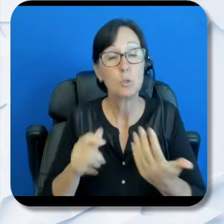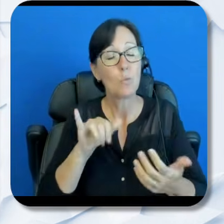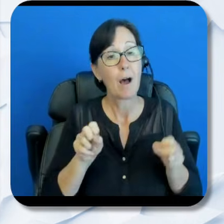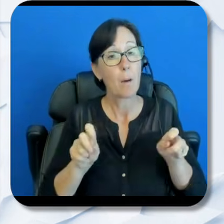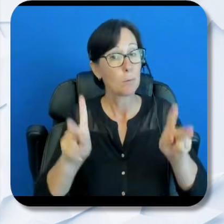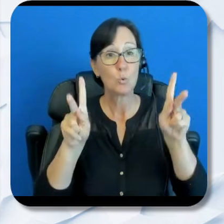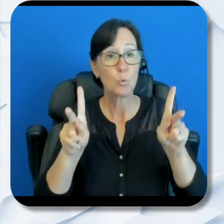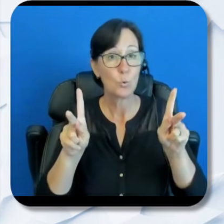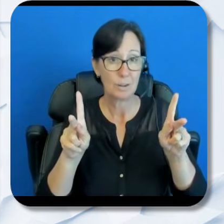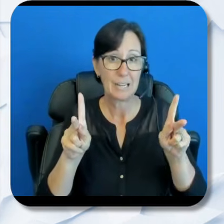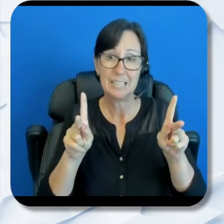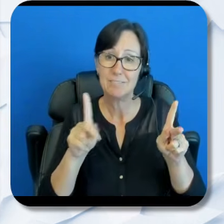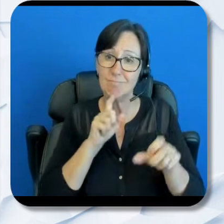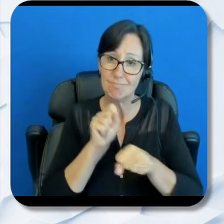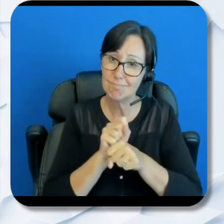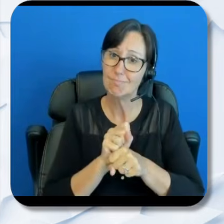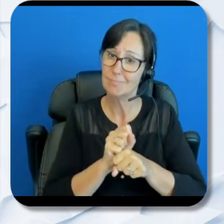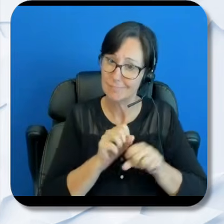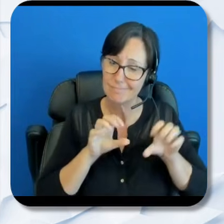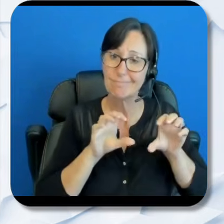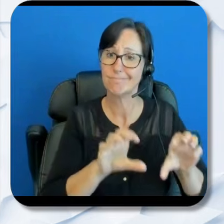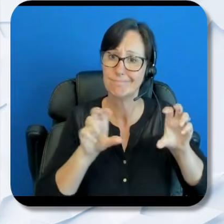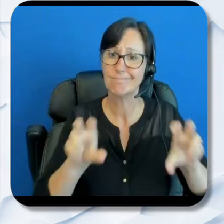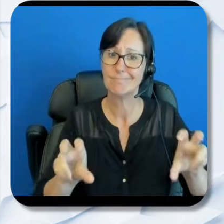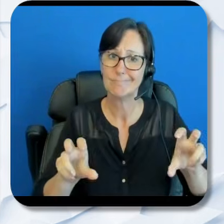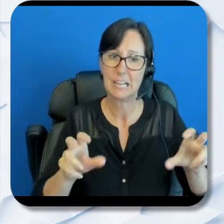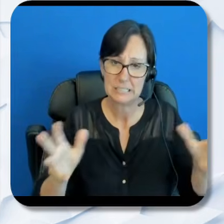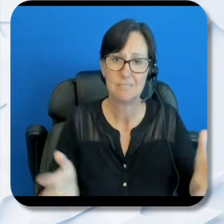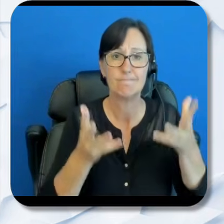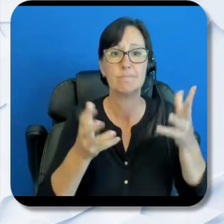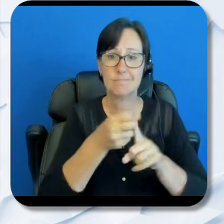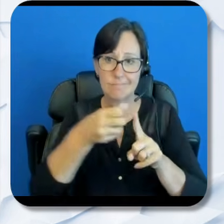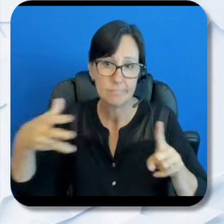We must ensure this investment expands access to emergency and temporary housing,